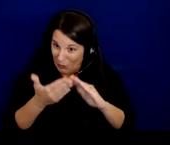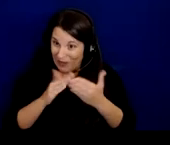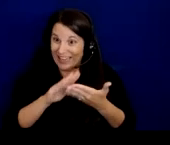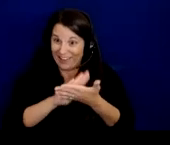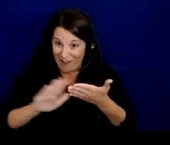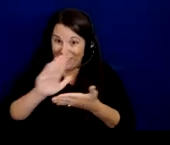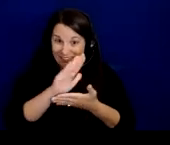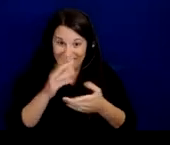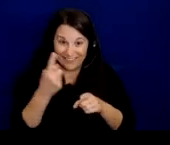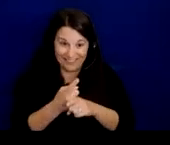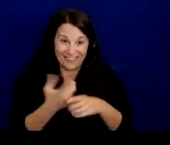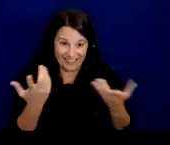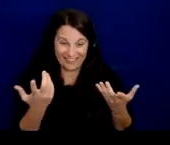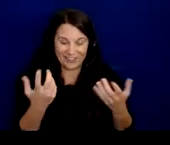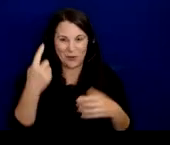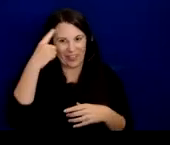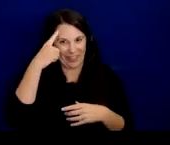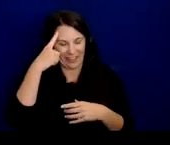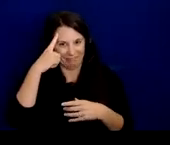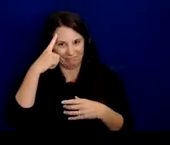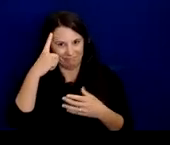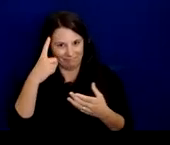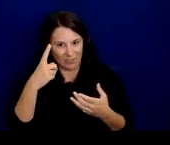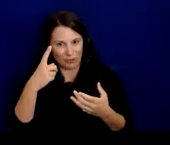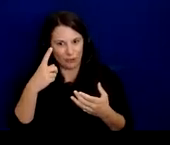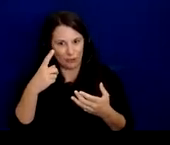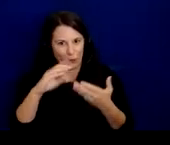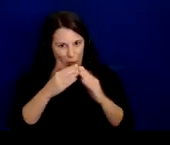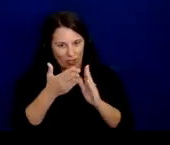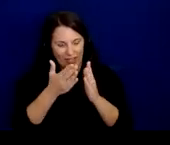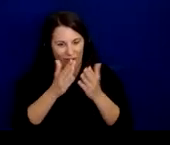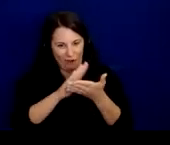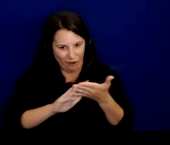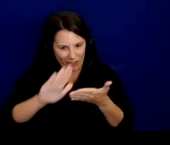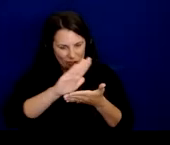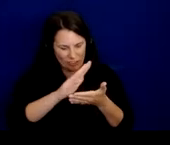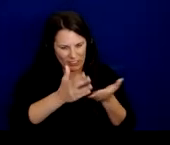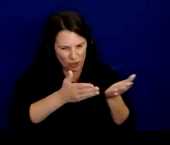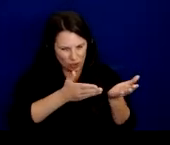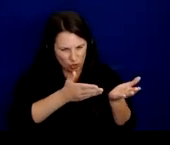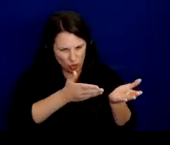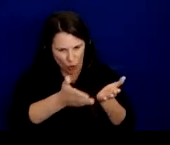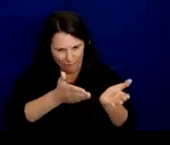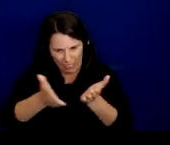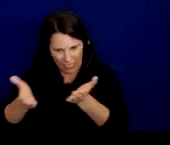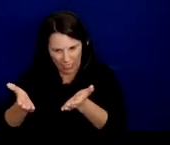And I hear oftentimes the community college is serving the community. That may be true in some respects.